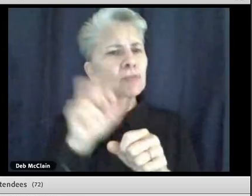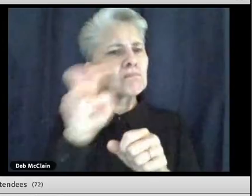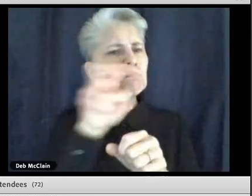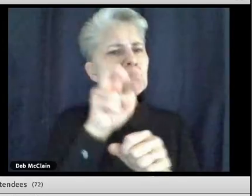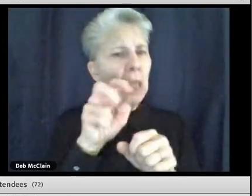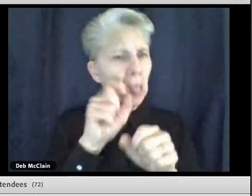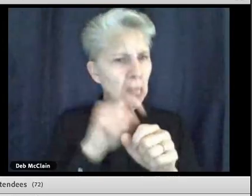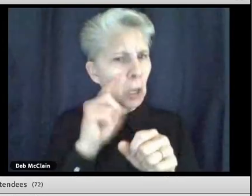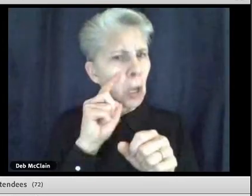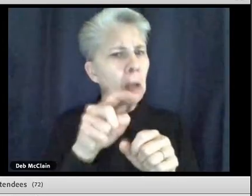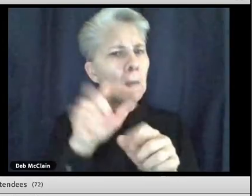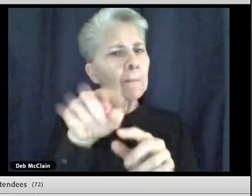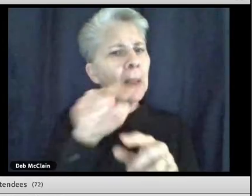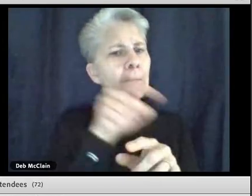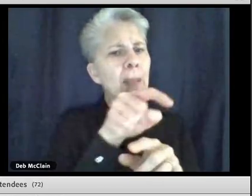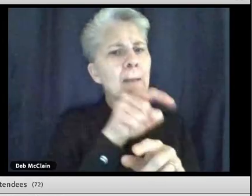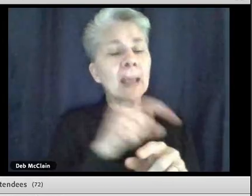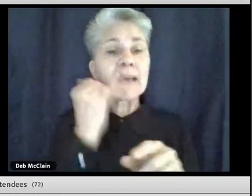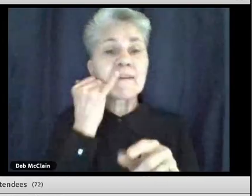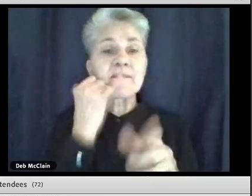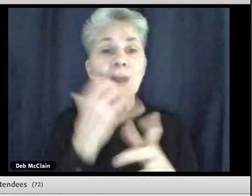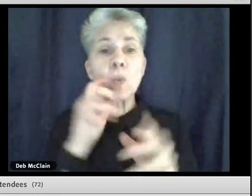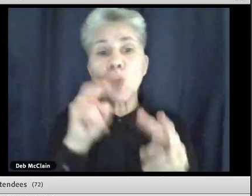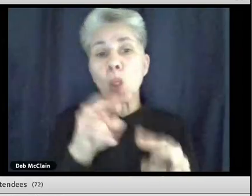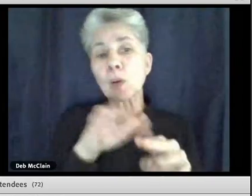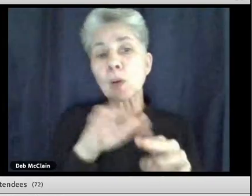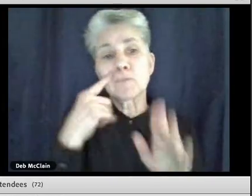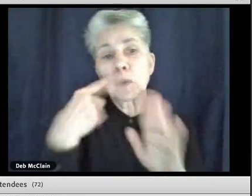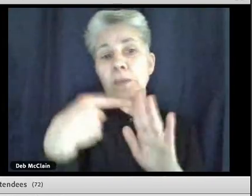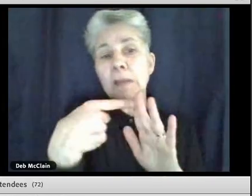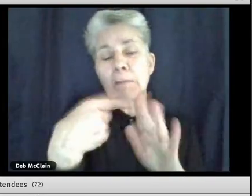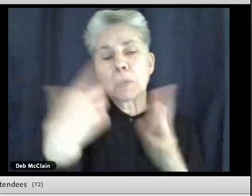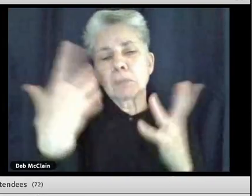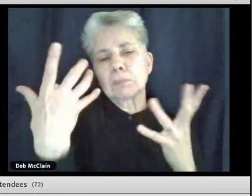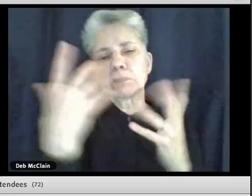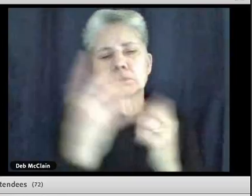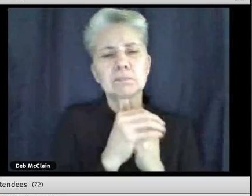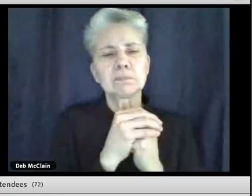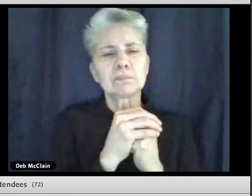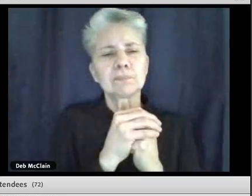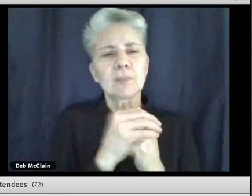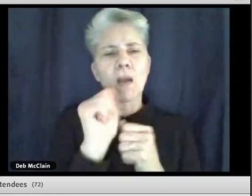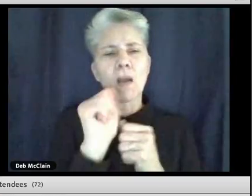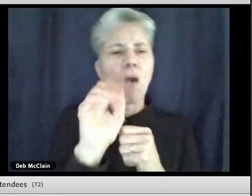For instance, if I wanted to look at Arkansas, and I can look at each county.